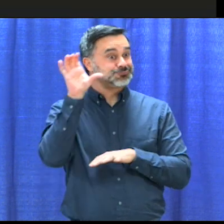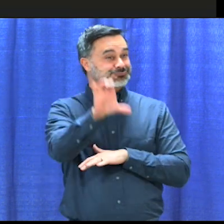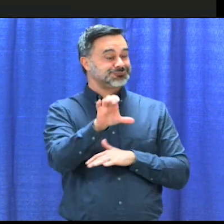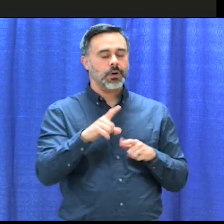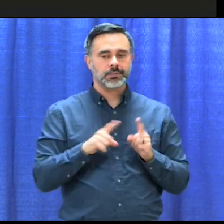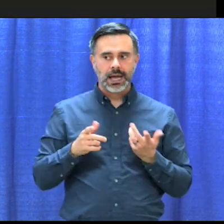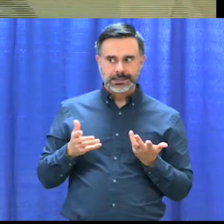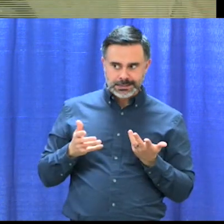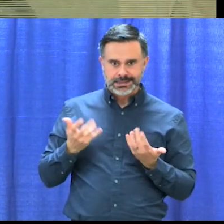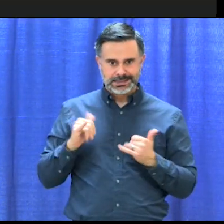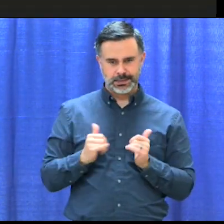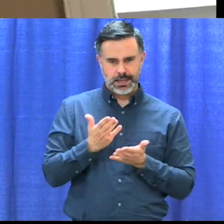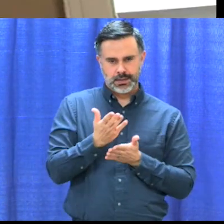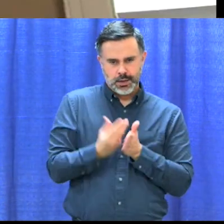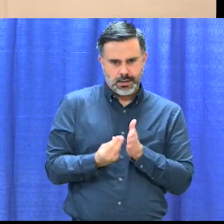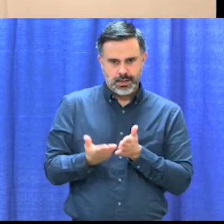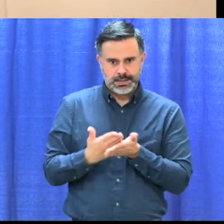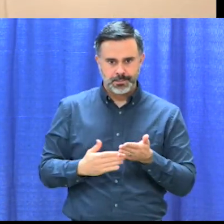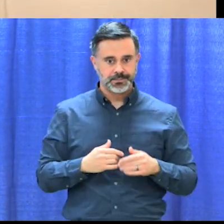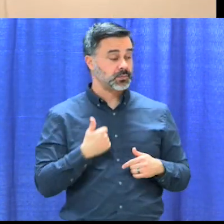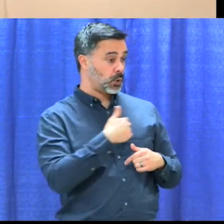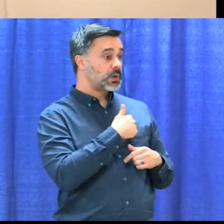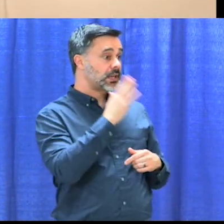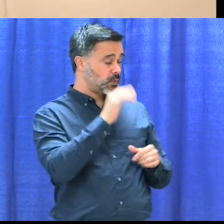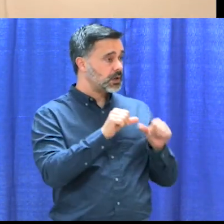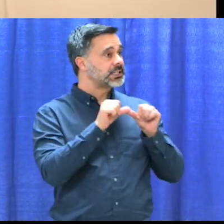[Santana speaking] And we will continue working with your office very closely to get to the